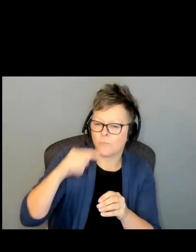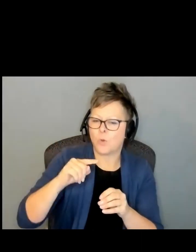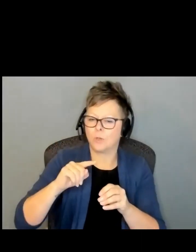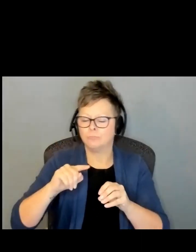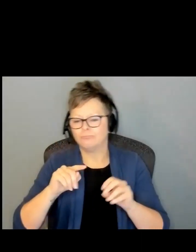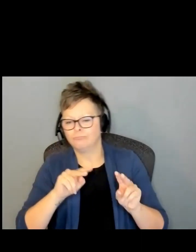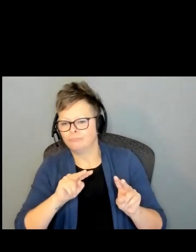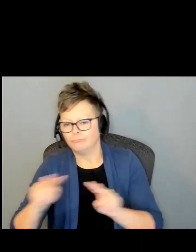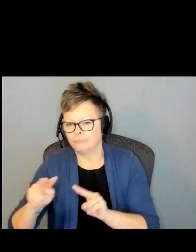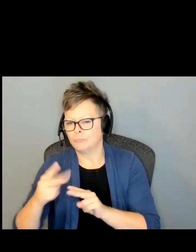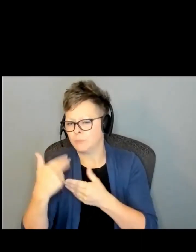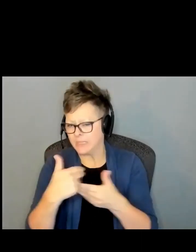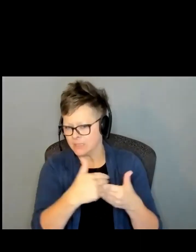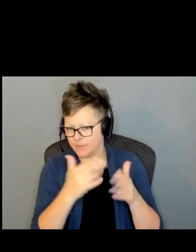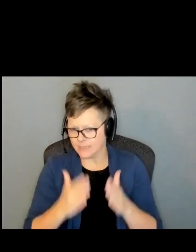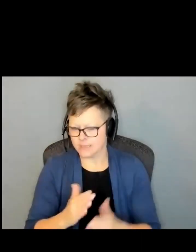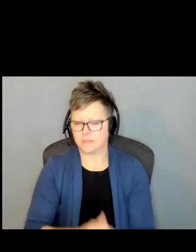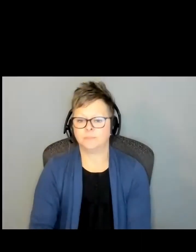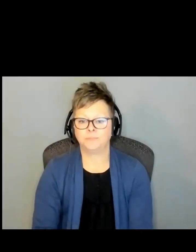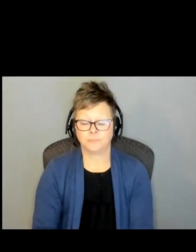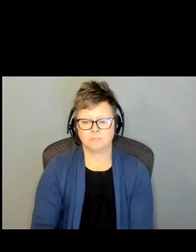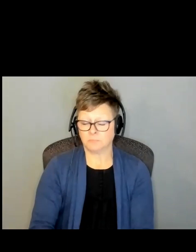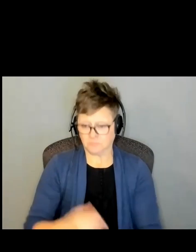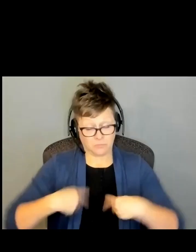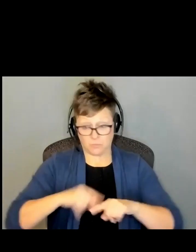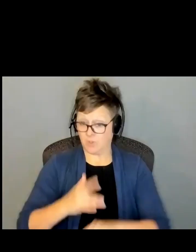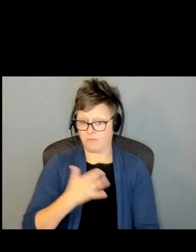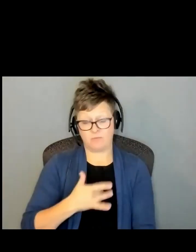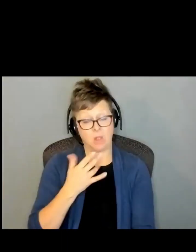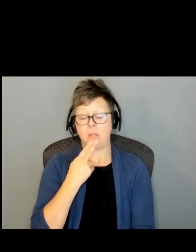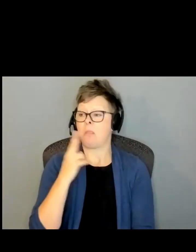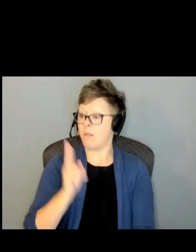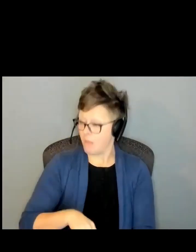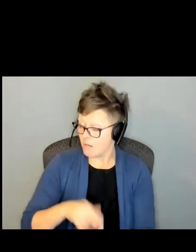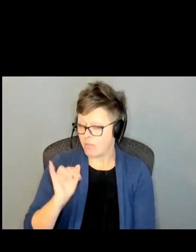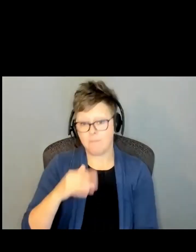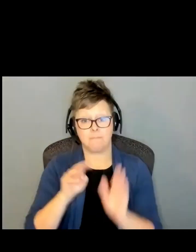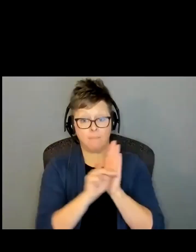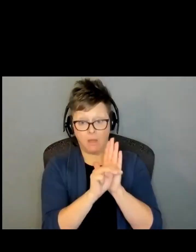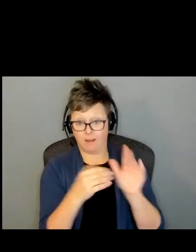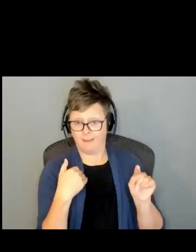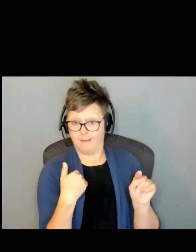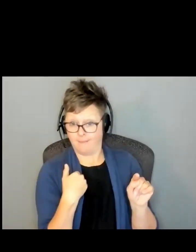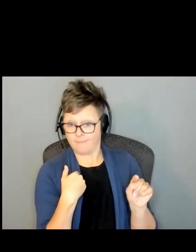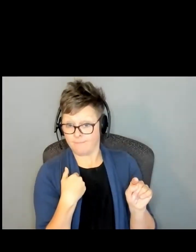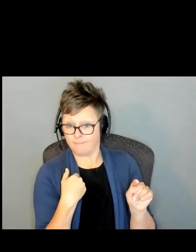participant. We are very privileged to have this model whereby we have partnership with Vibrant Healthcare